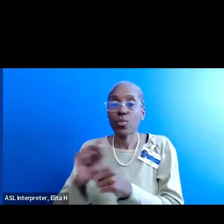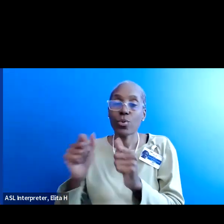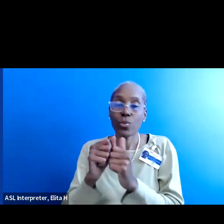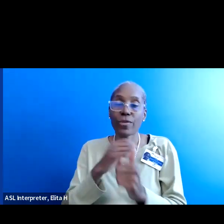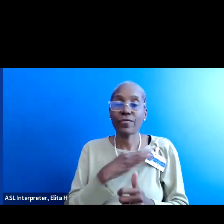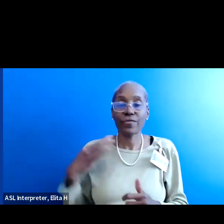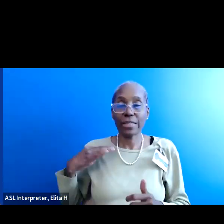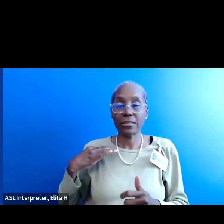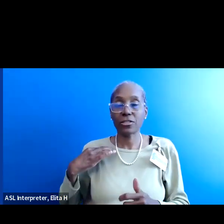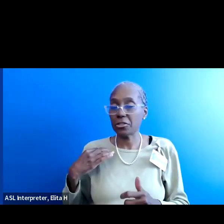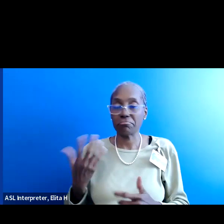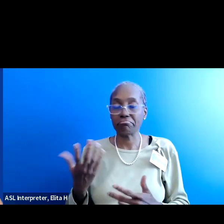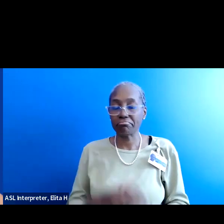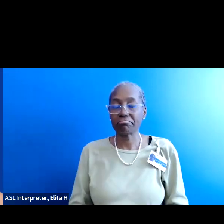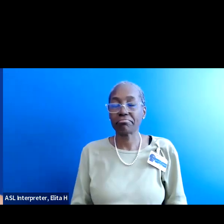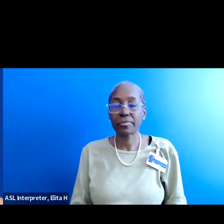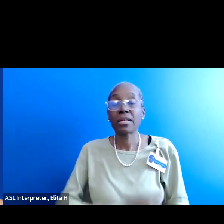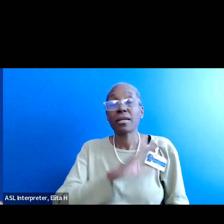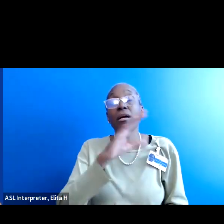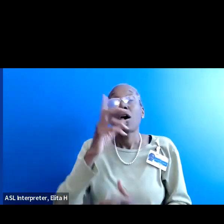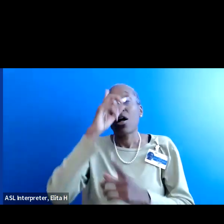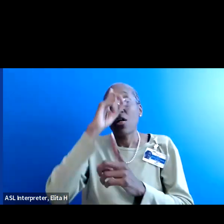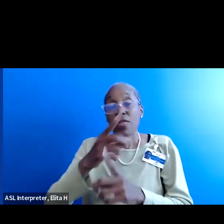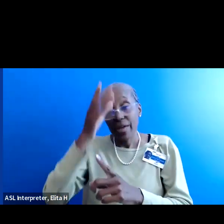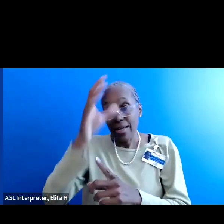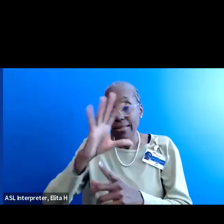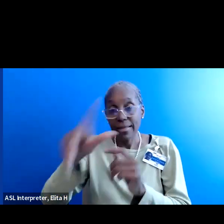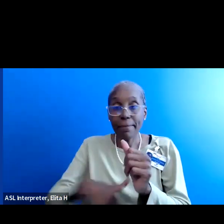But the idea behind working with volunteers is, of course, to expand